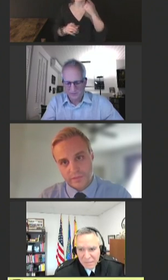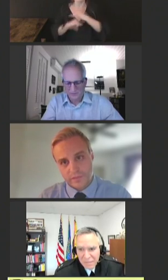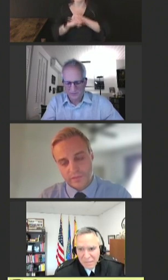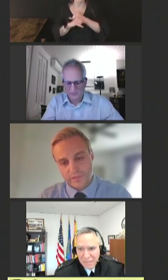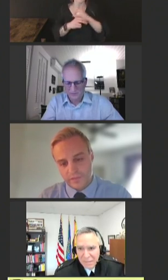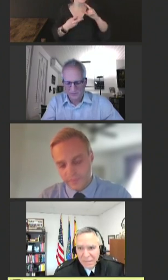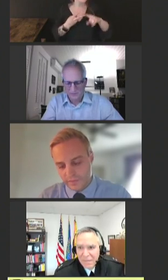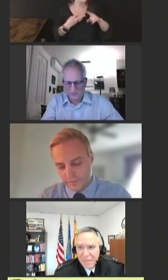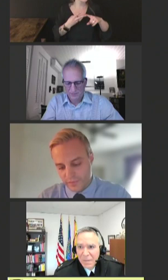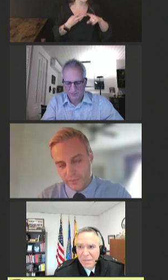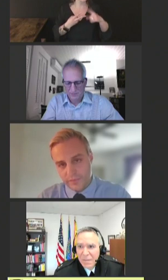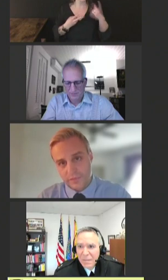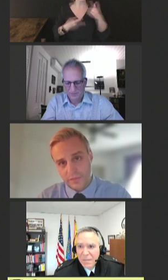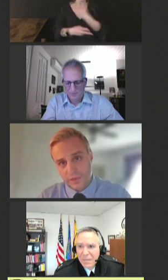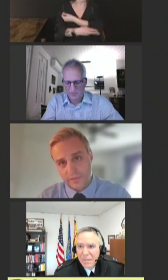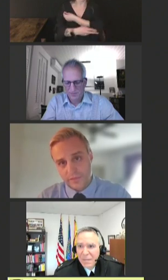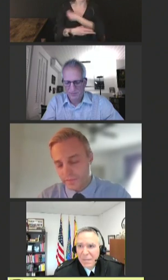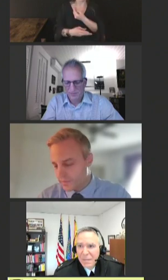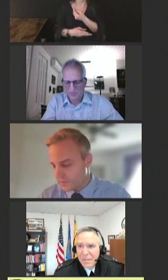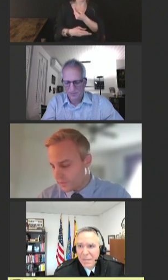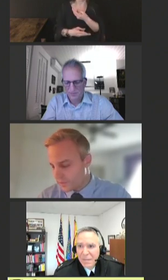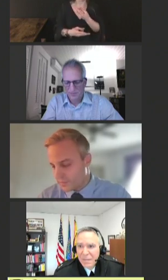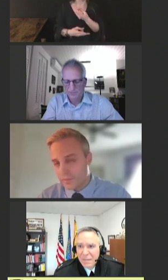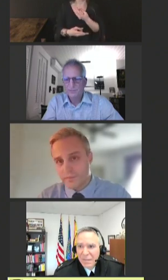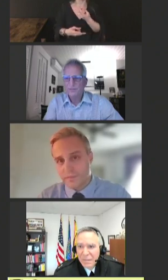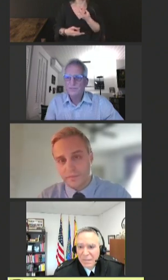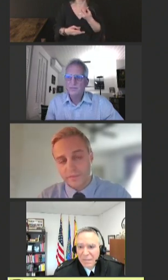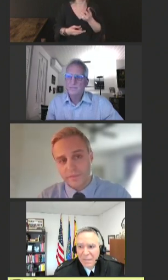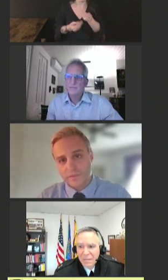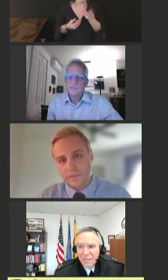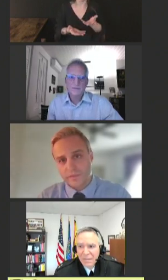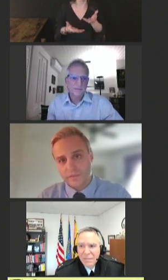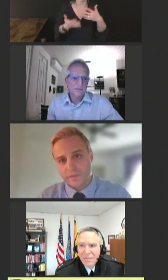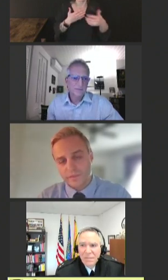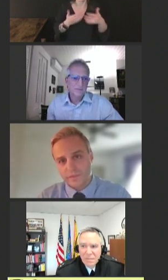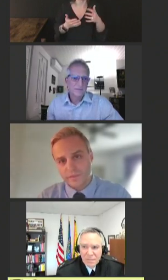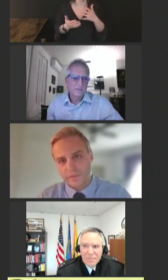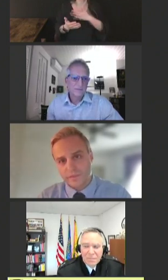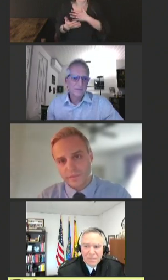that induce your stronger mucosal response. So, those are my thoughts about these questions.